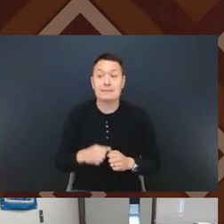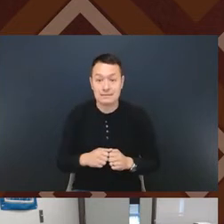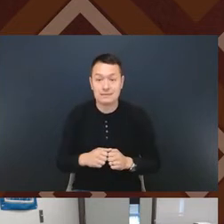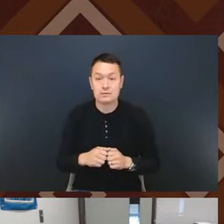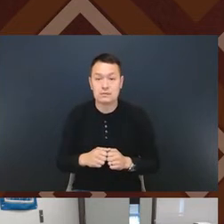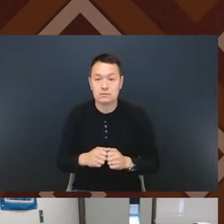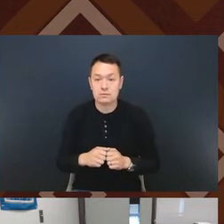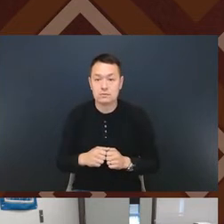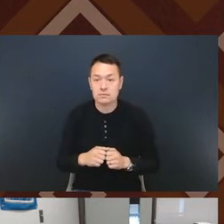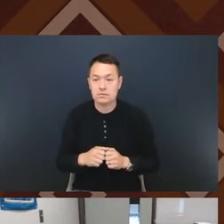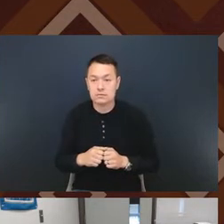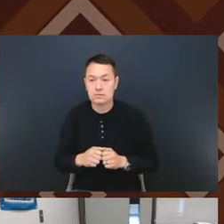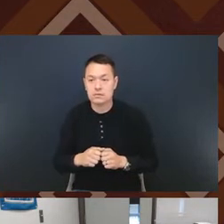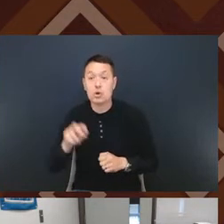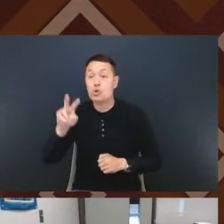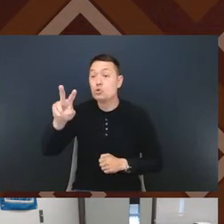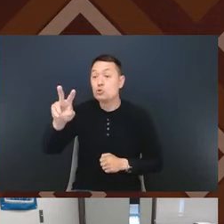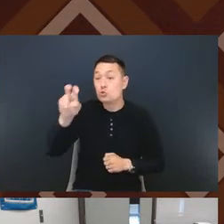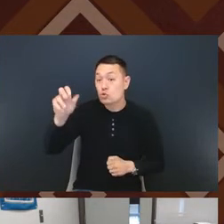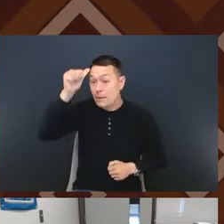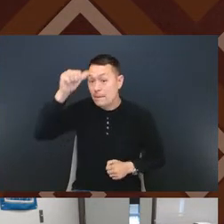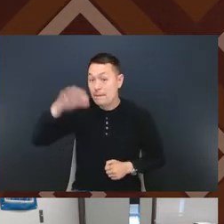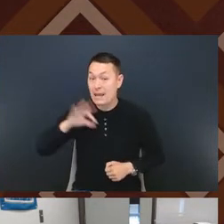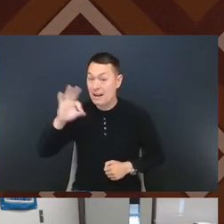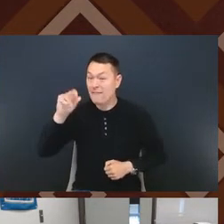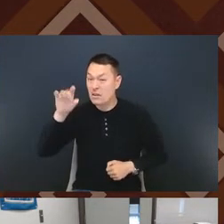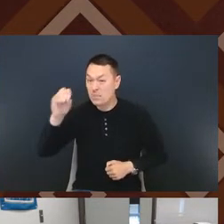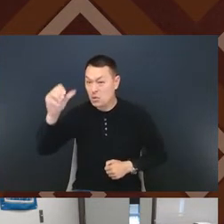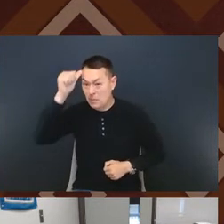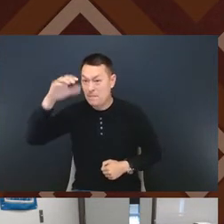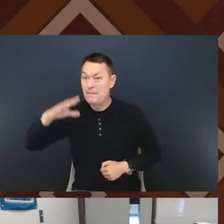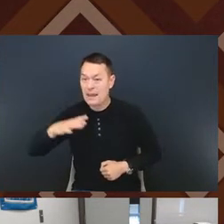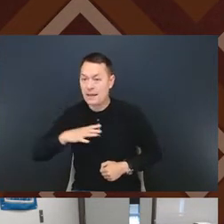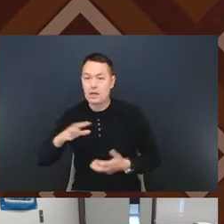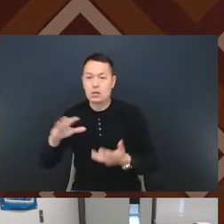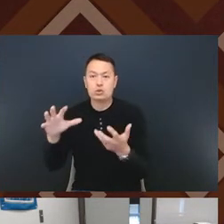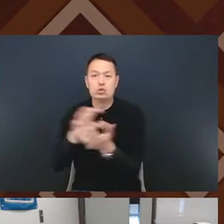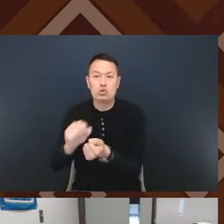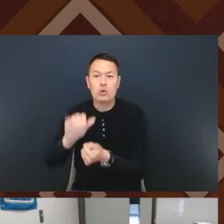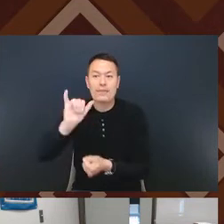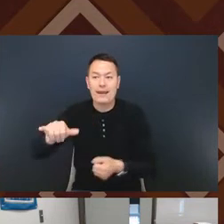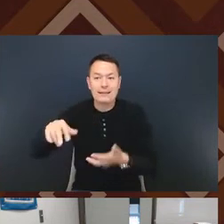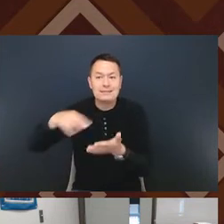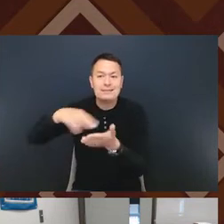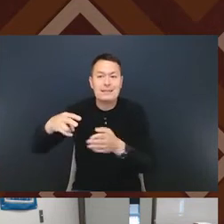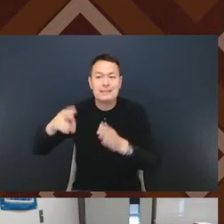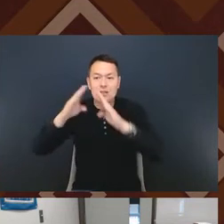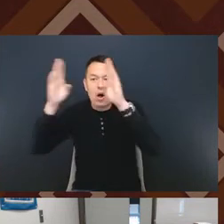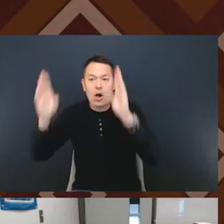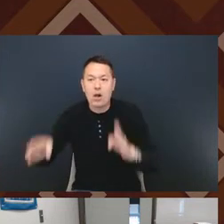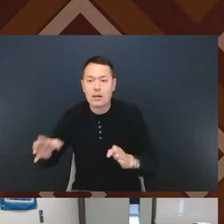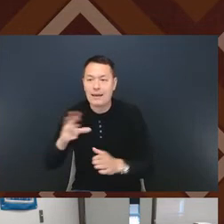Filipino men destroyed a Filipino dance hall and ended up killing one of the men